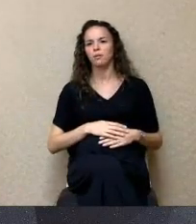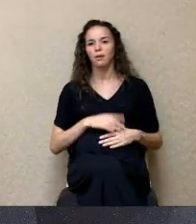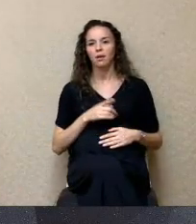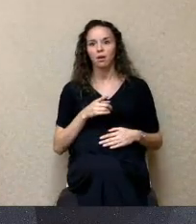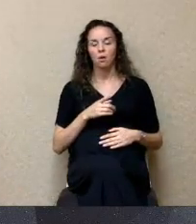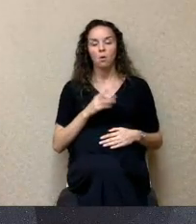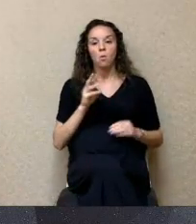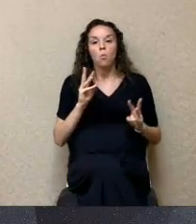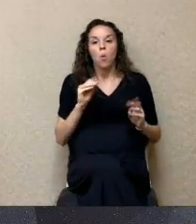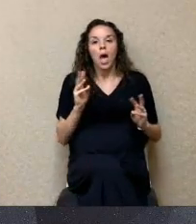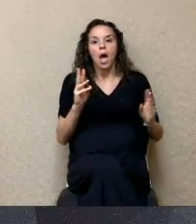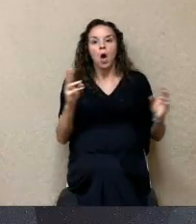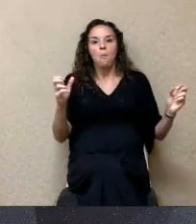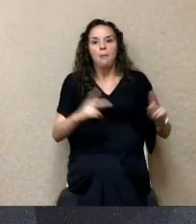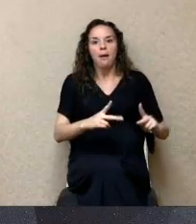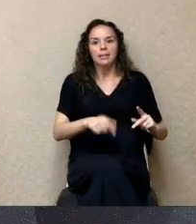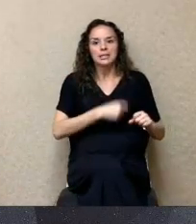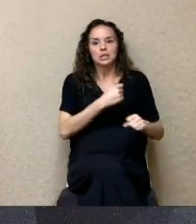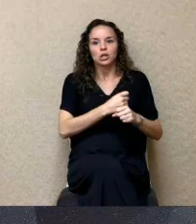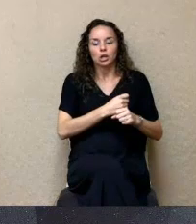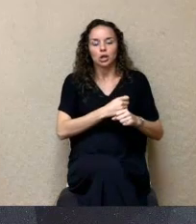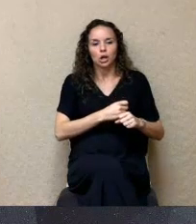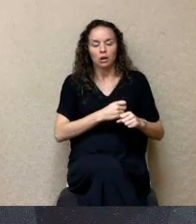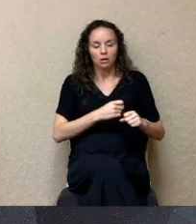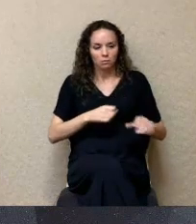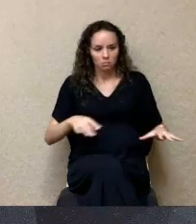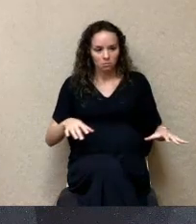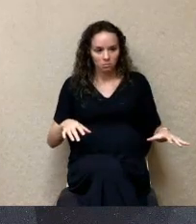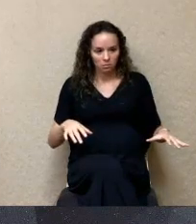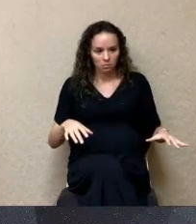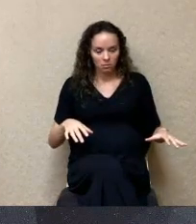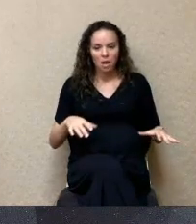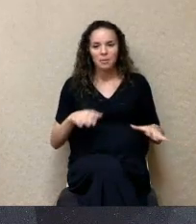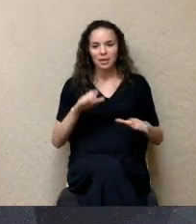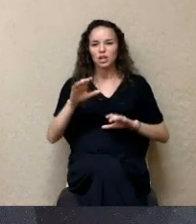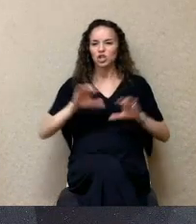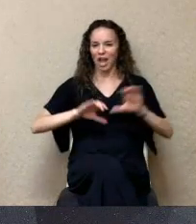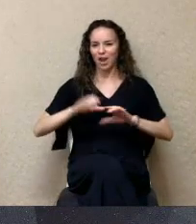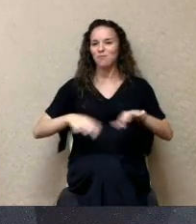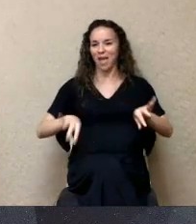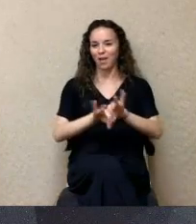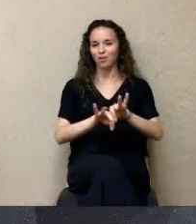Wow, she came back to camp after she was at Camp Chatter Matters, where she had a chance to interact with other